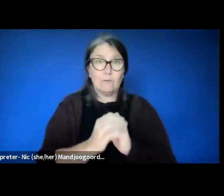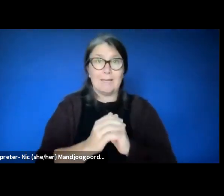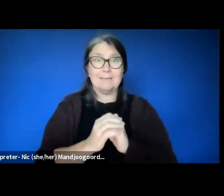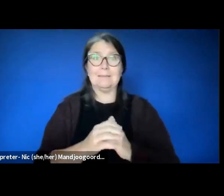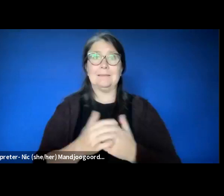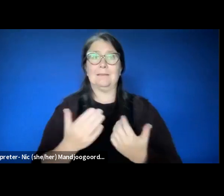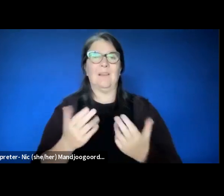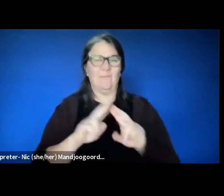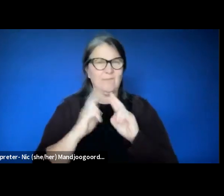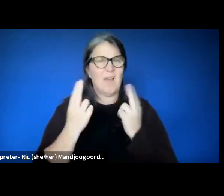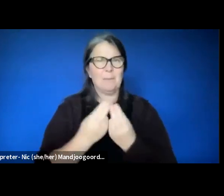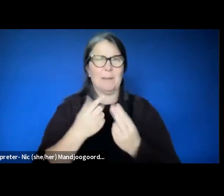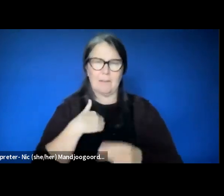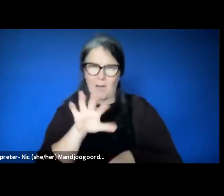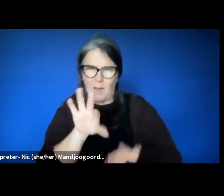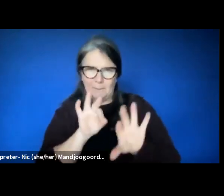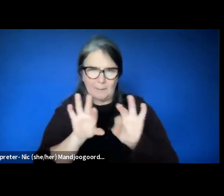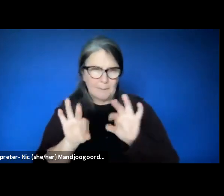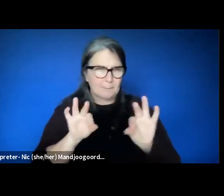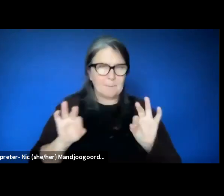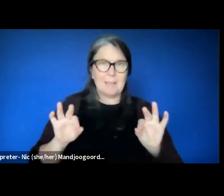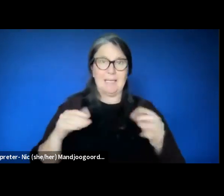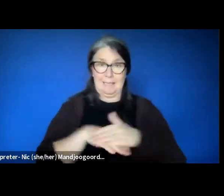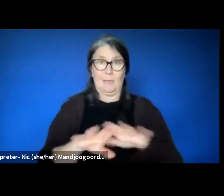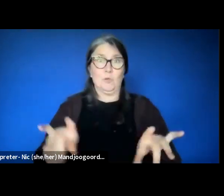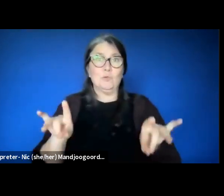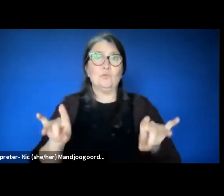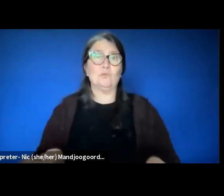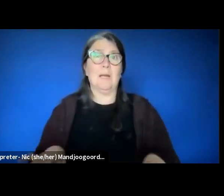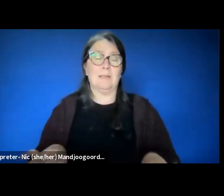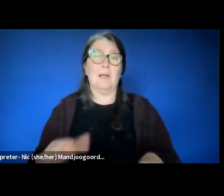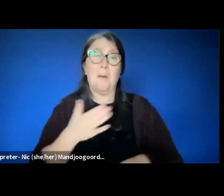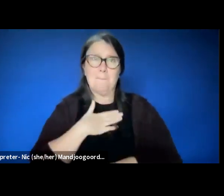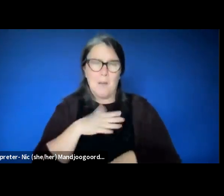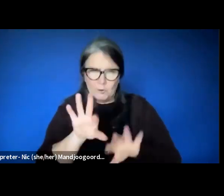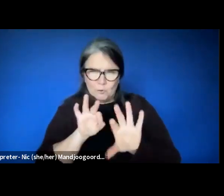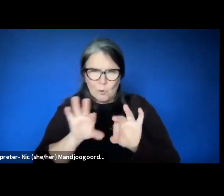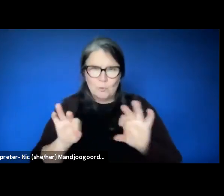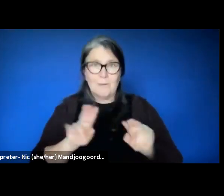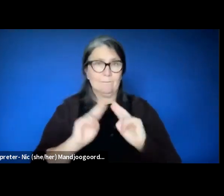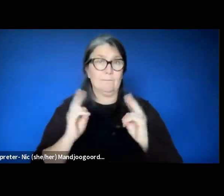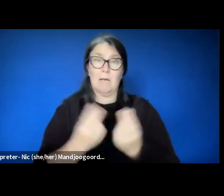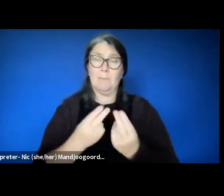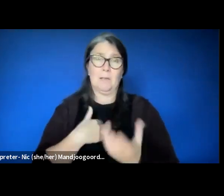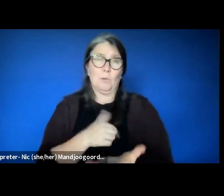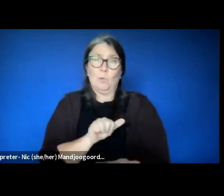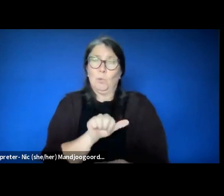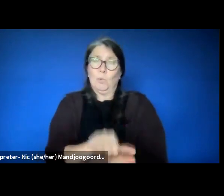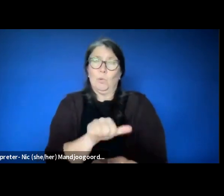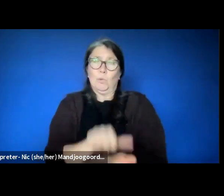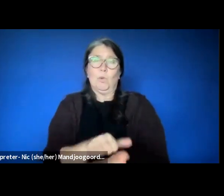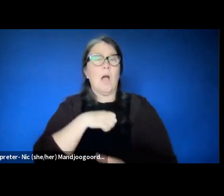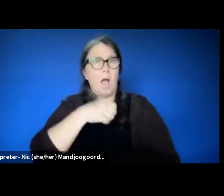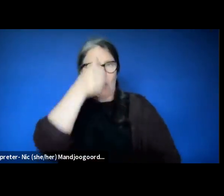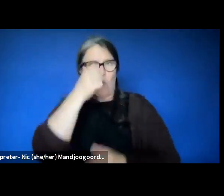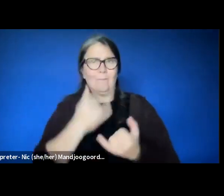g has been just real because of all my friends and chosen family in so called Australia. so much